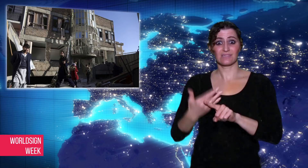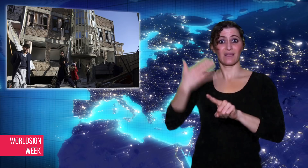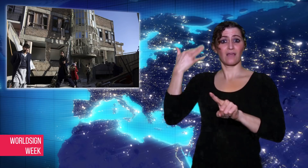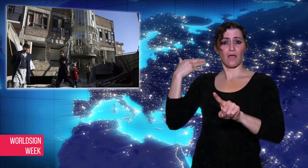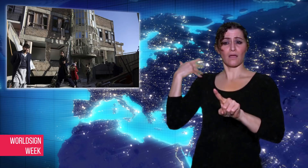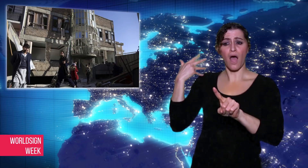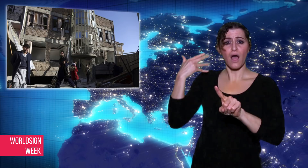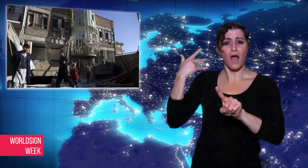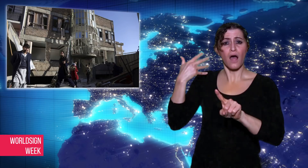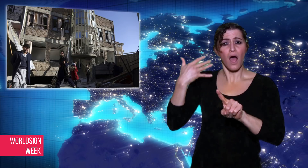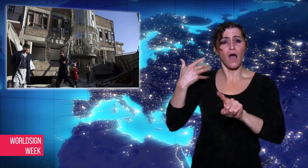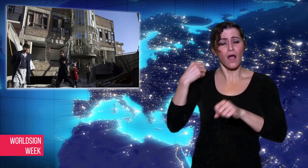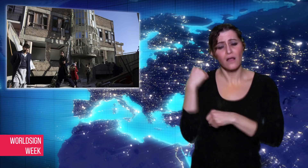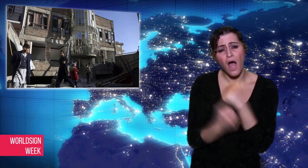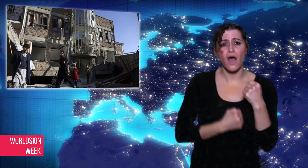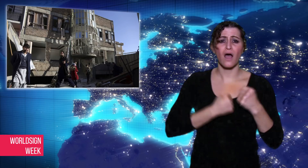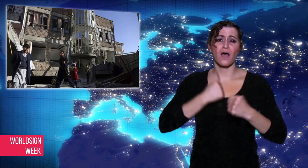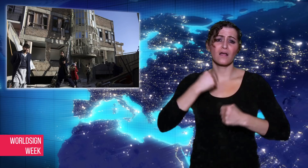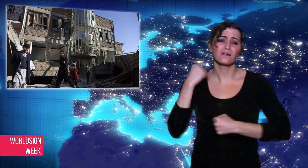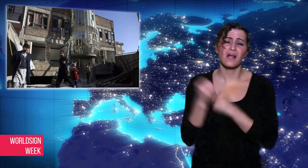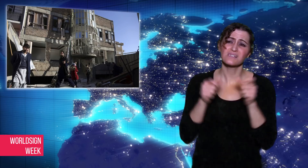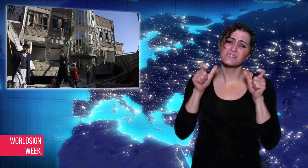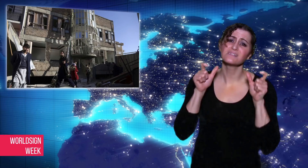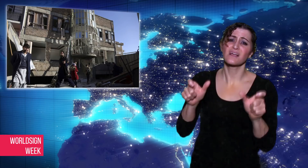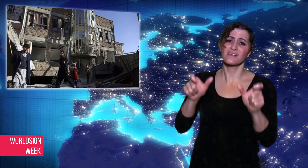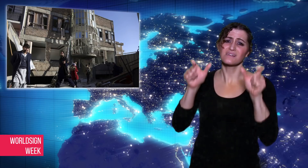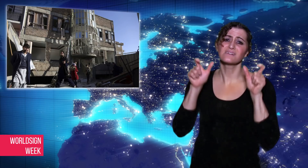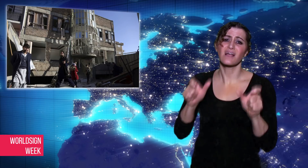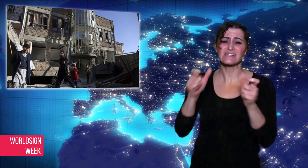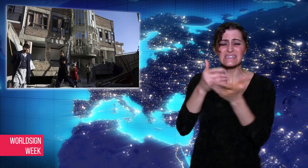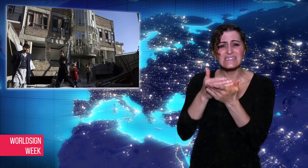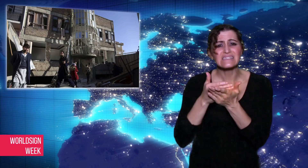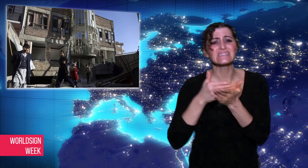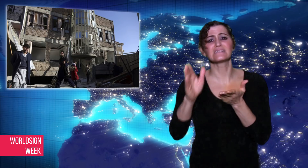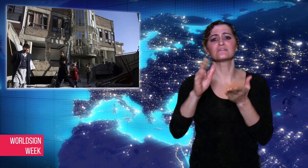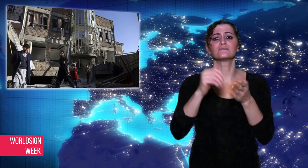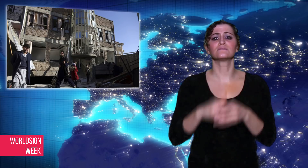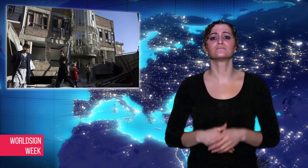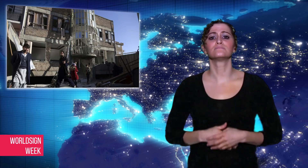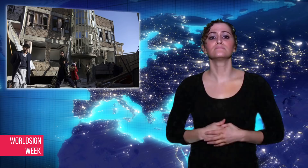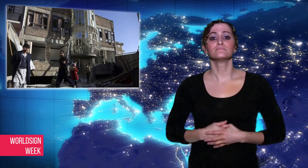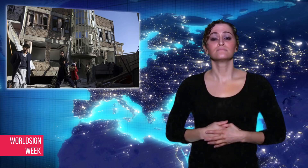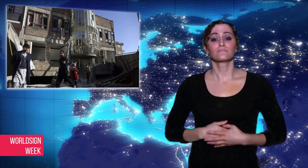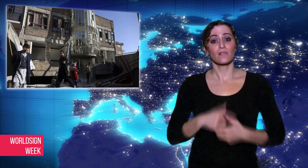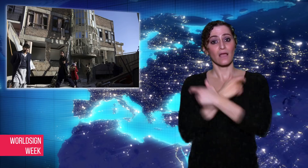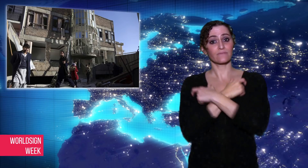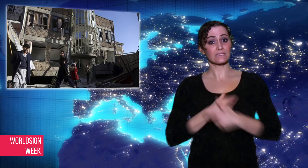ago. The Afghan forces had some success